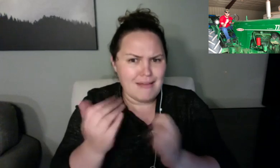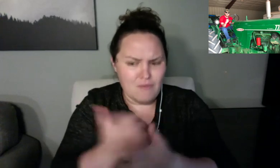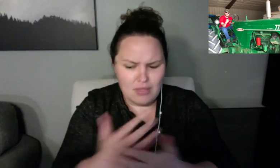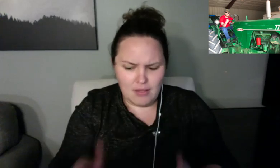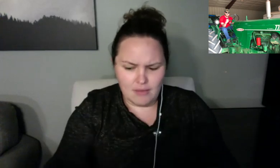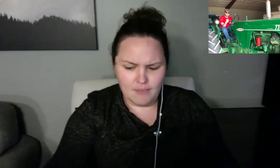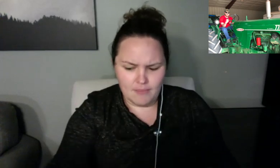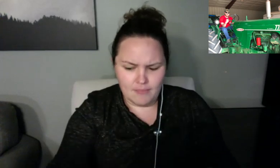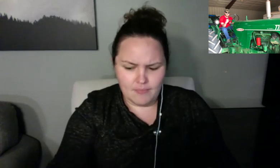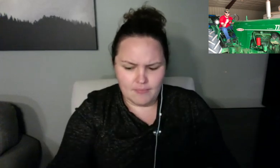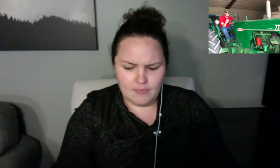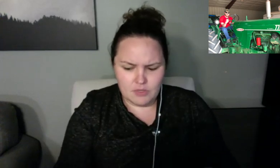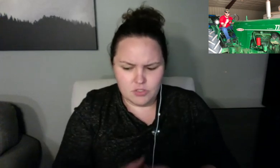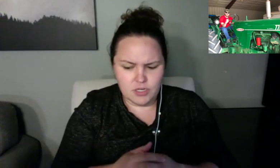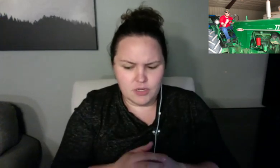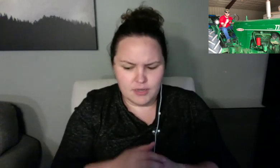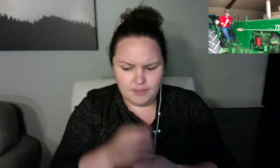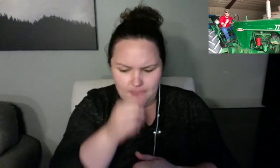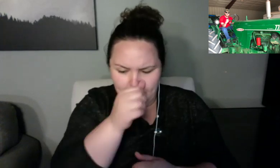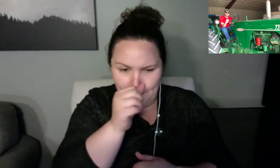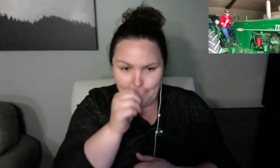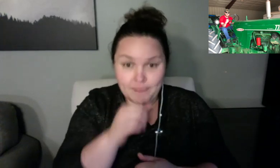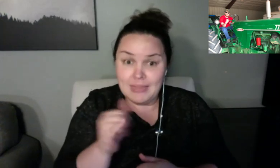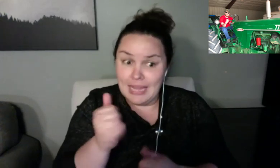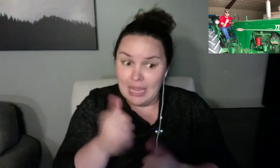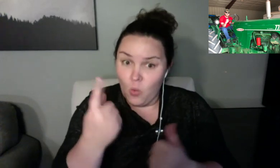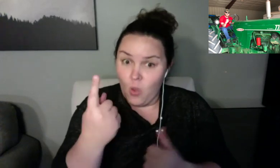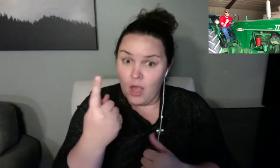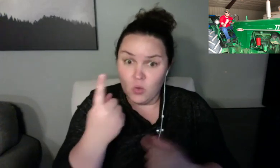So I'm open to any questions that anybody might have.